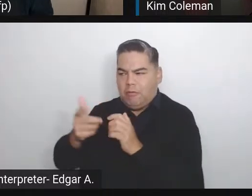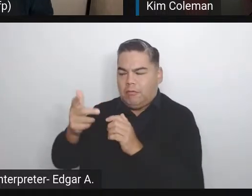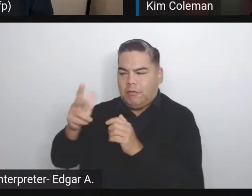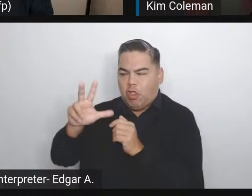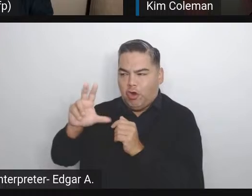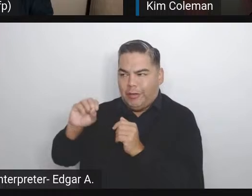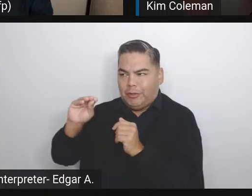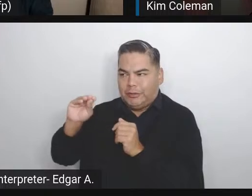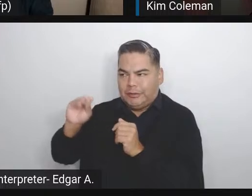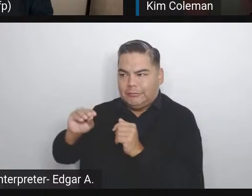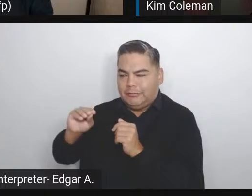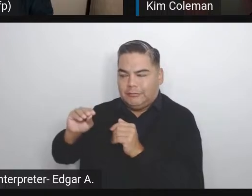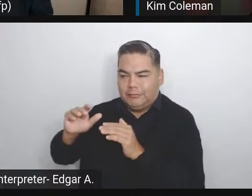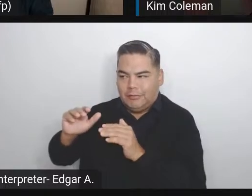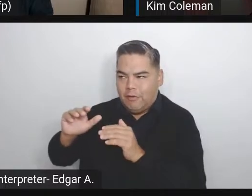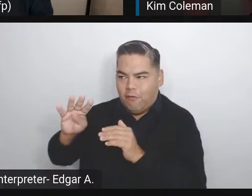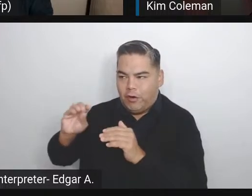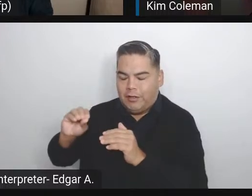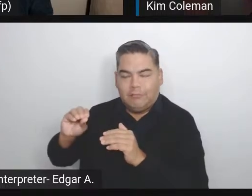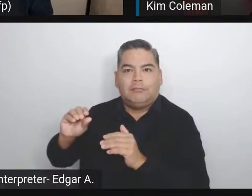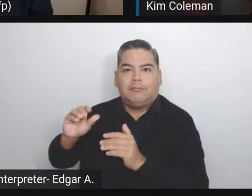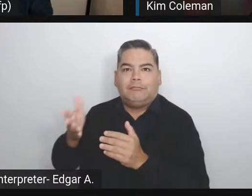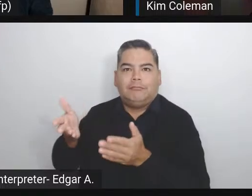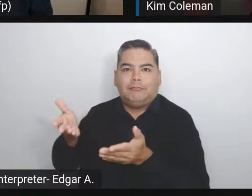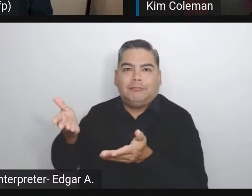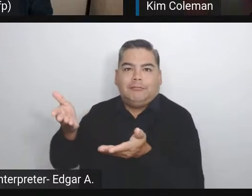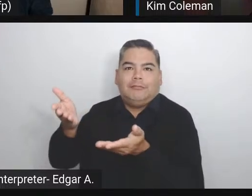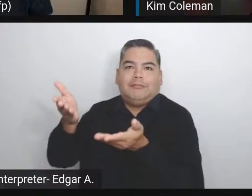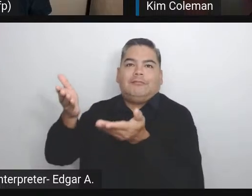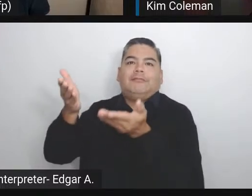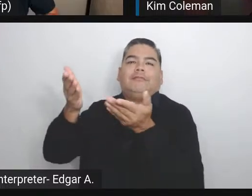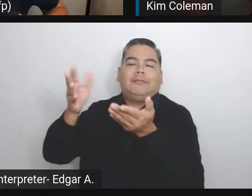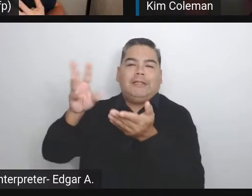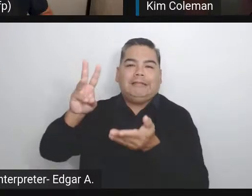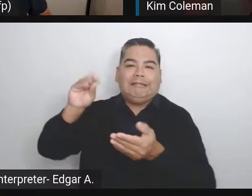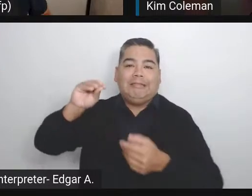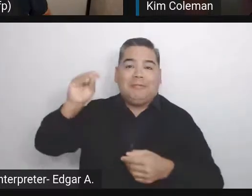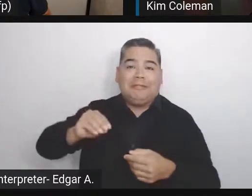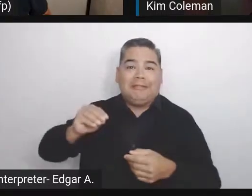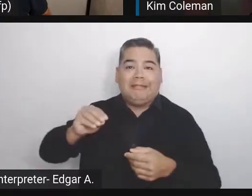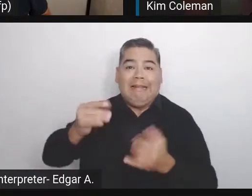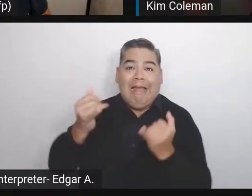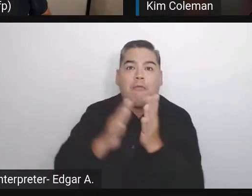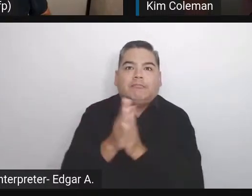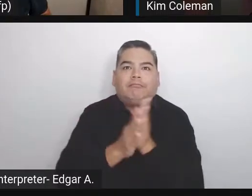I remember in some documentation from a few years ago we could read about 20 or 30%. So this is growing.